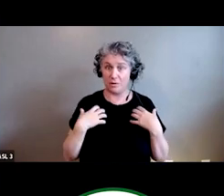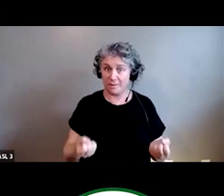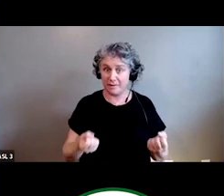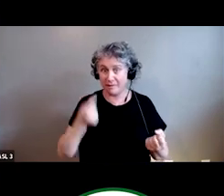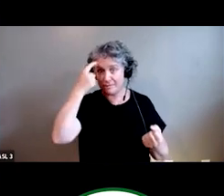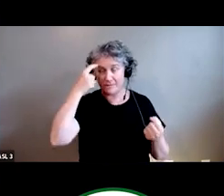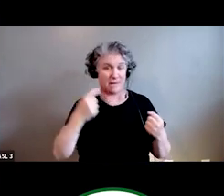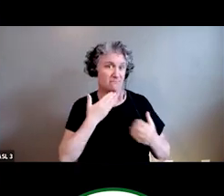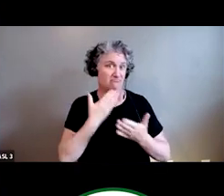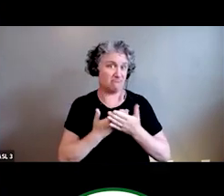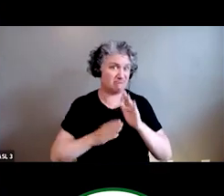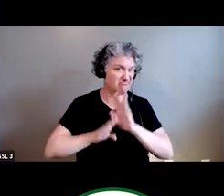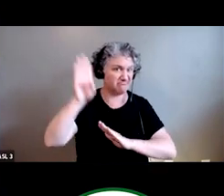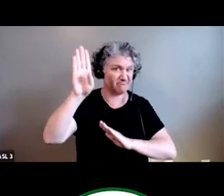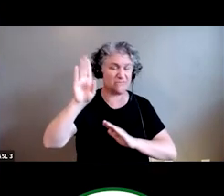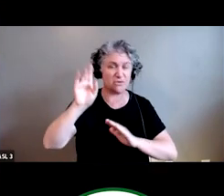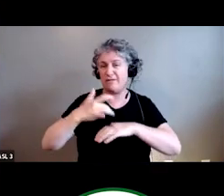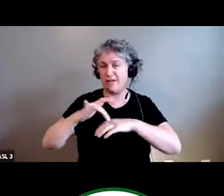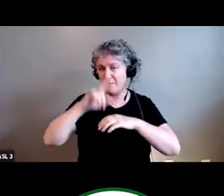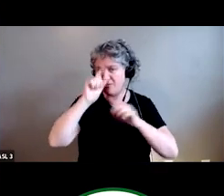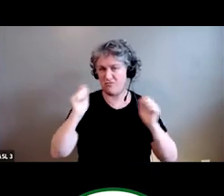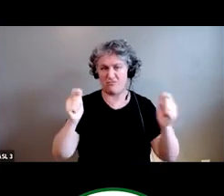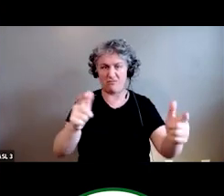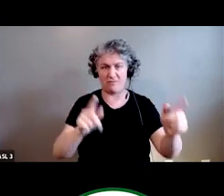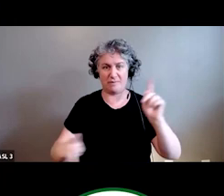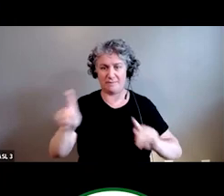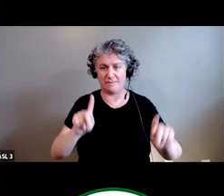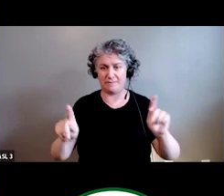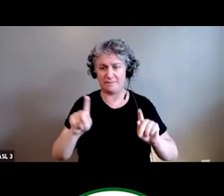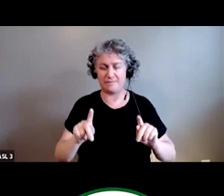I'll continually growing community is made up of individuals of all ages and ranges of